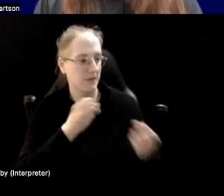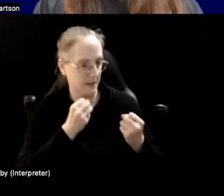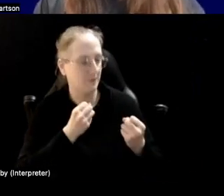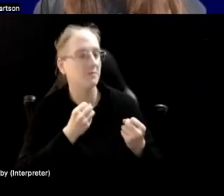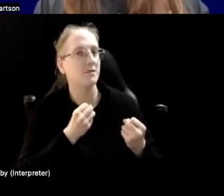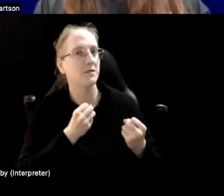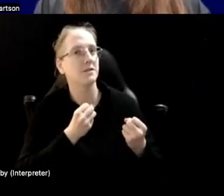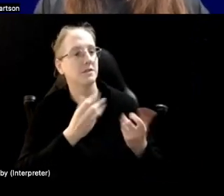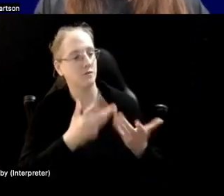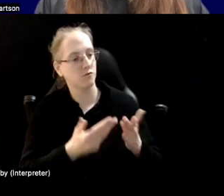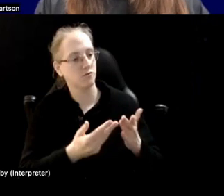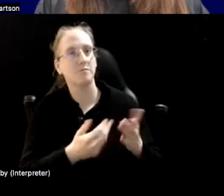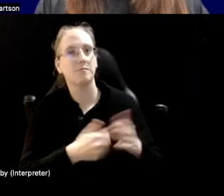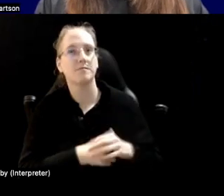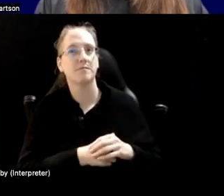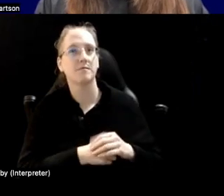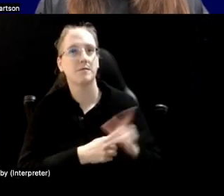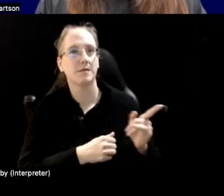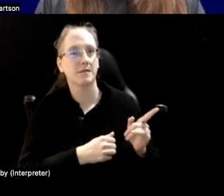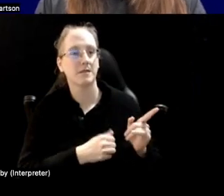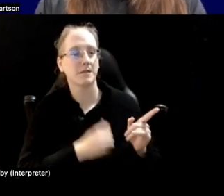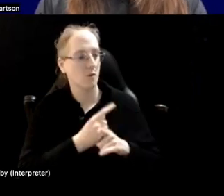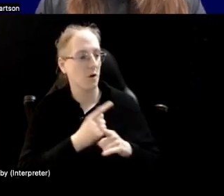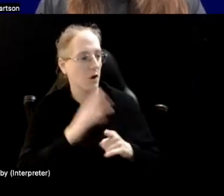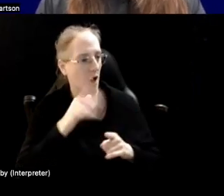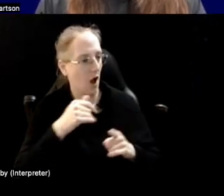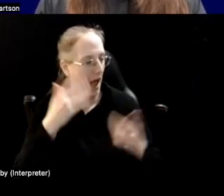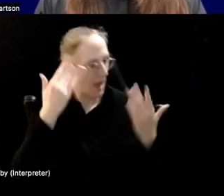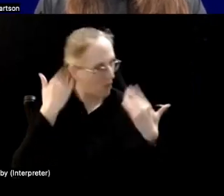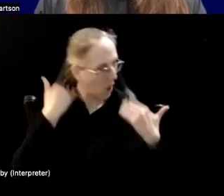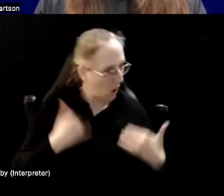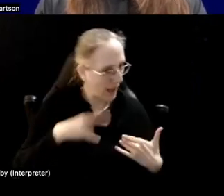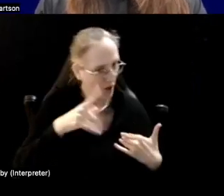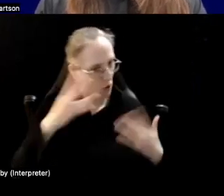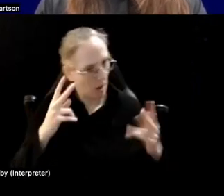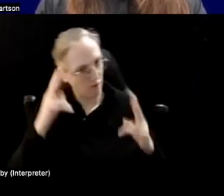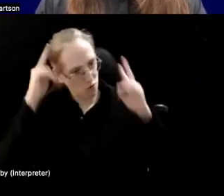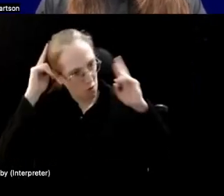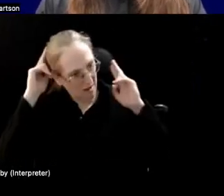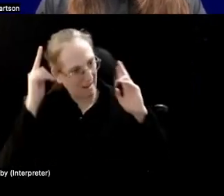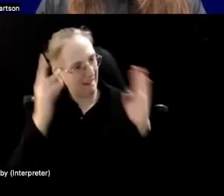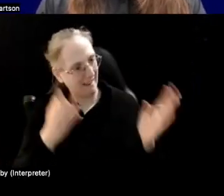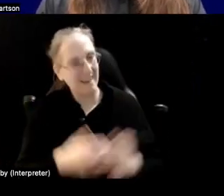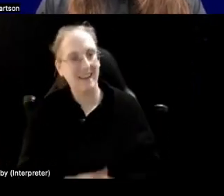I've got long hair; you've got short hair. Ha ha ha, ha ha ha.